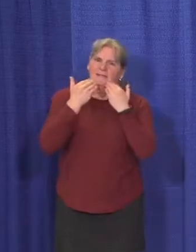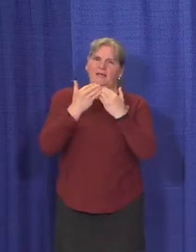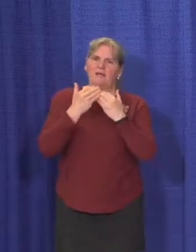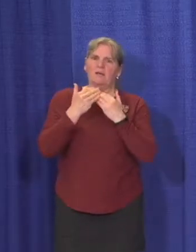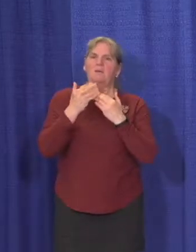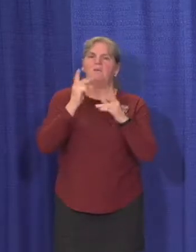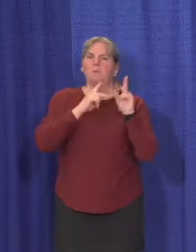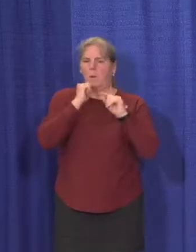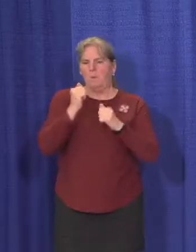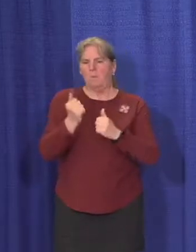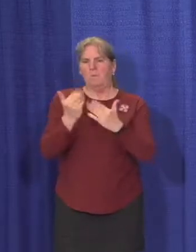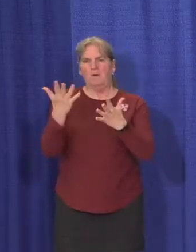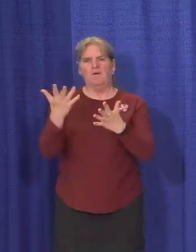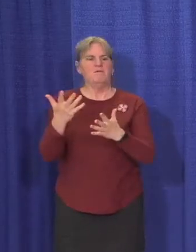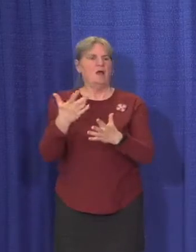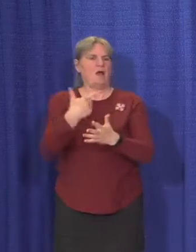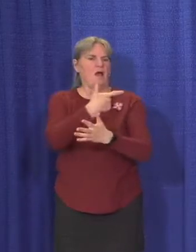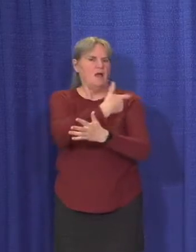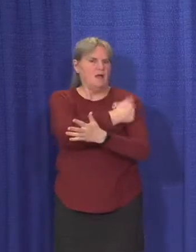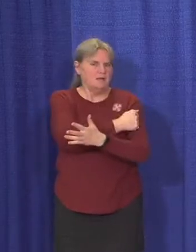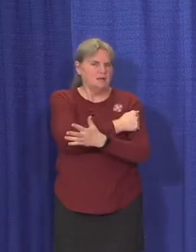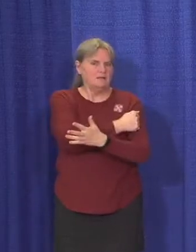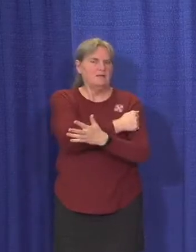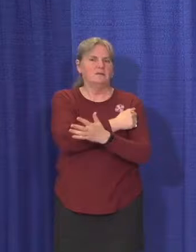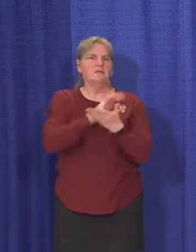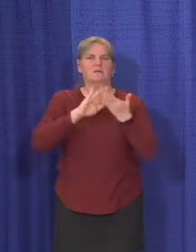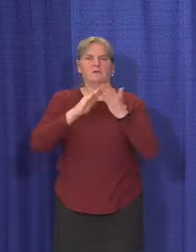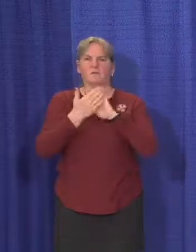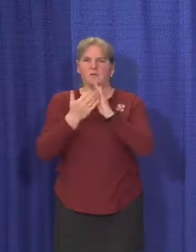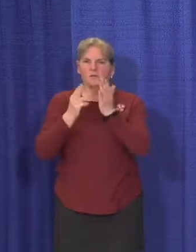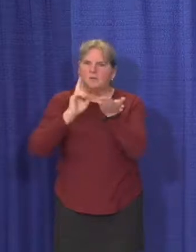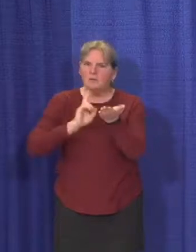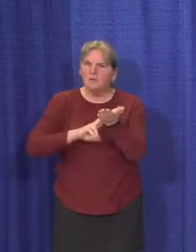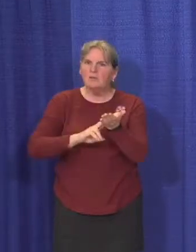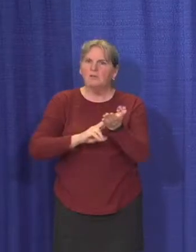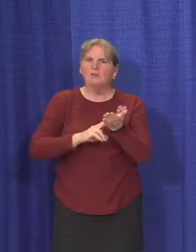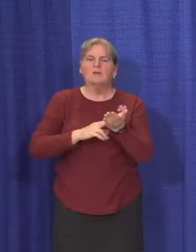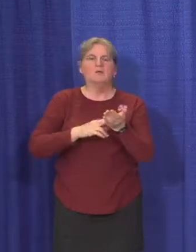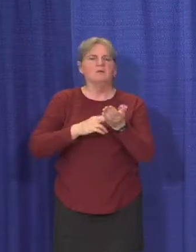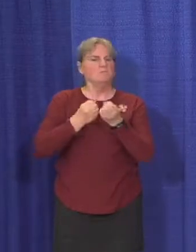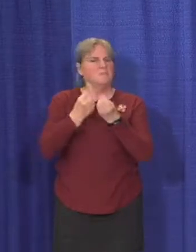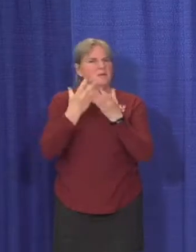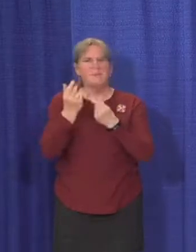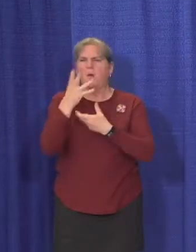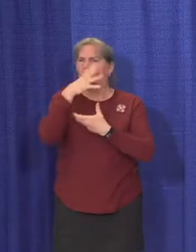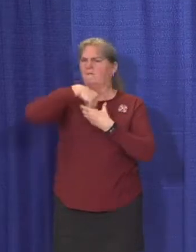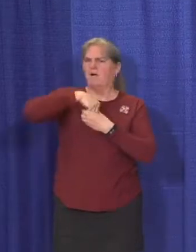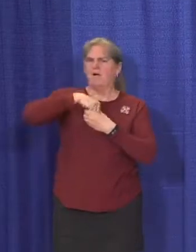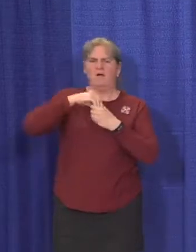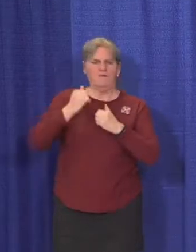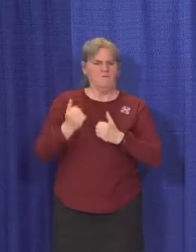thanks to our team of immunize errors, community nursing staff and everyone who has been